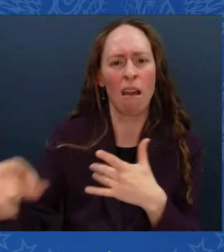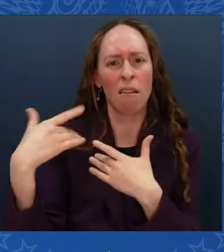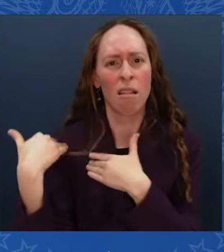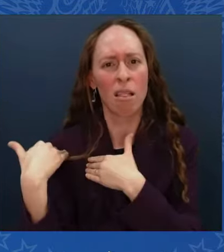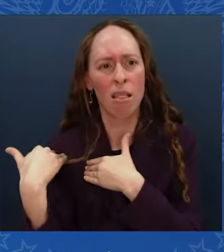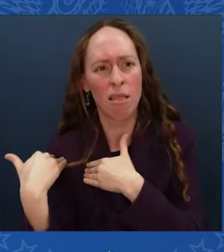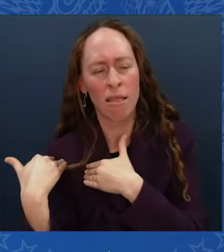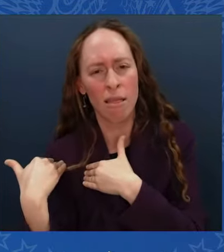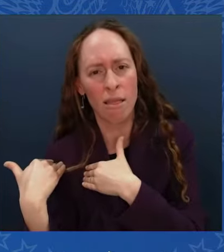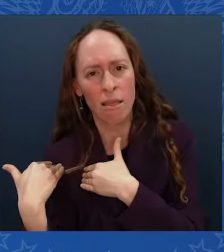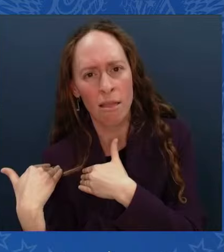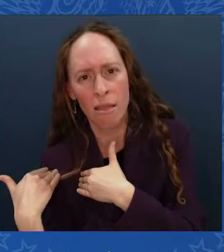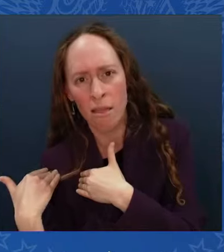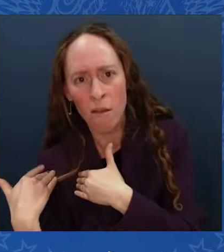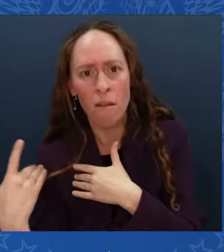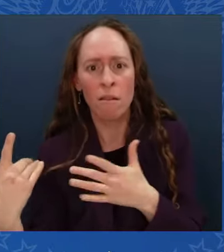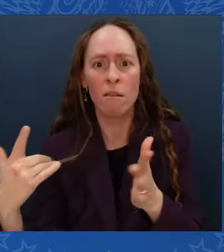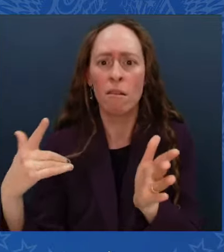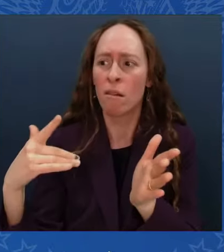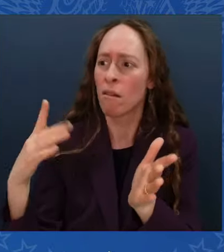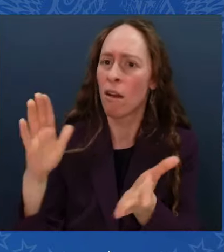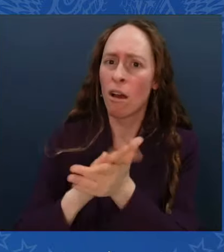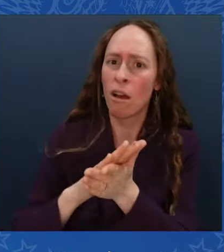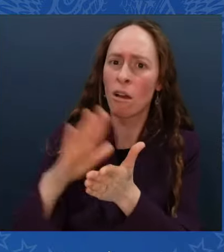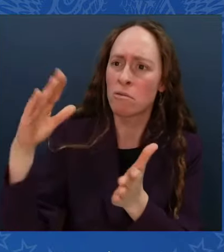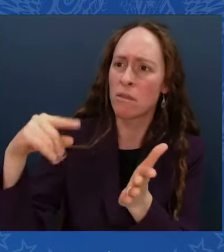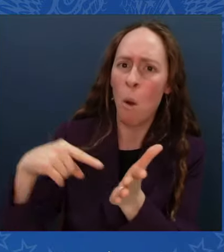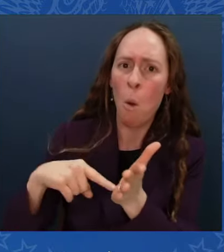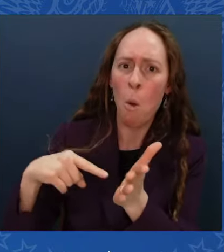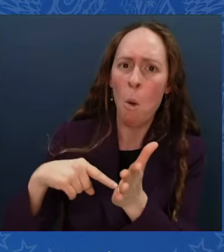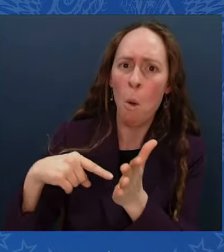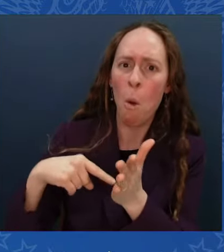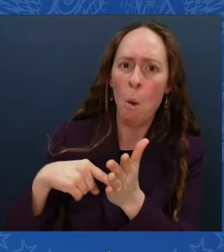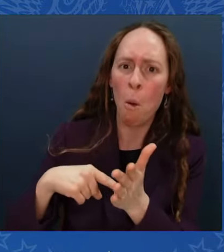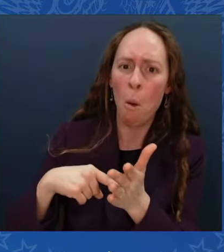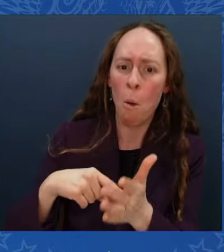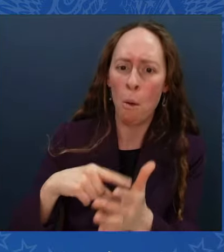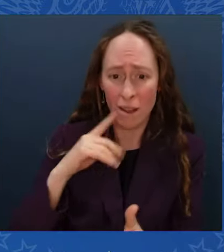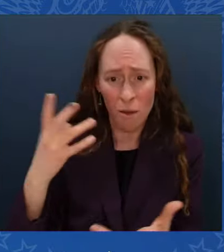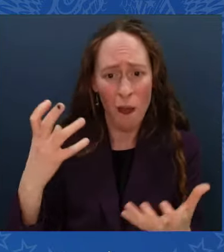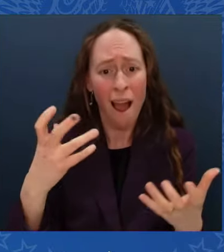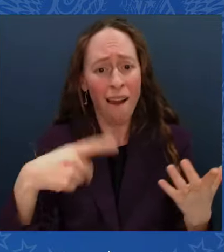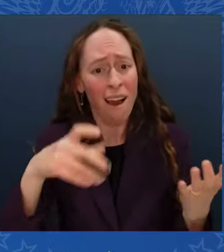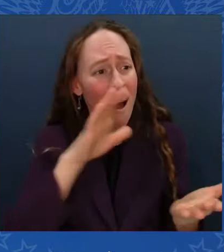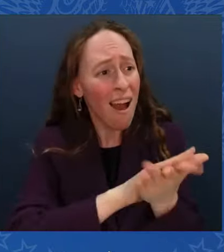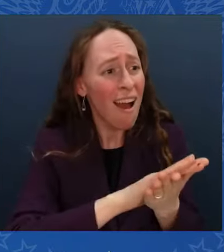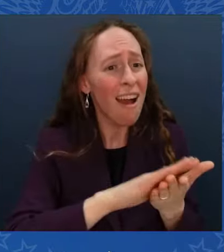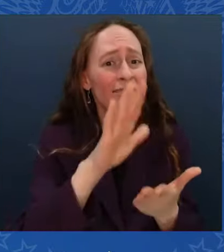to be able to afford a college degree, but a lot of people didn't take advantage of it. What -- and I wanted to make sure they did.